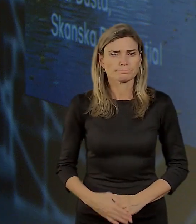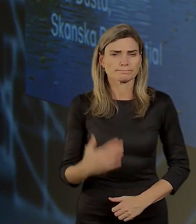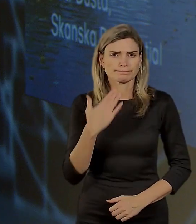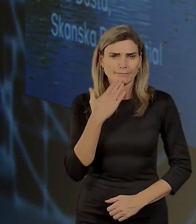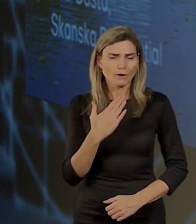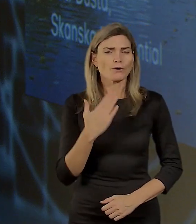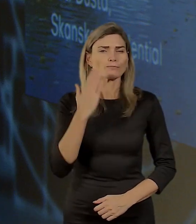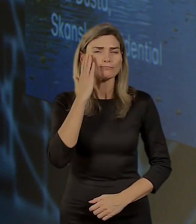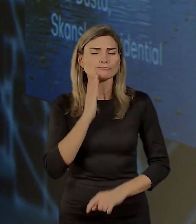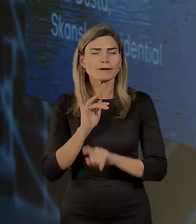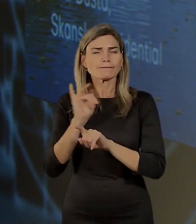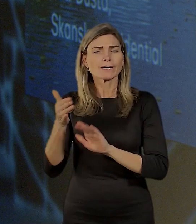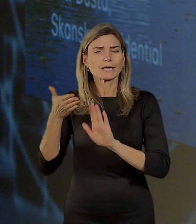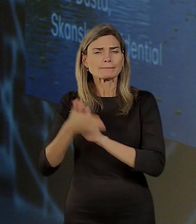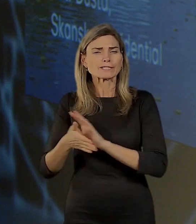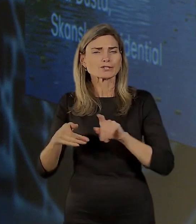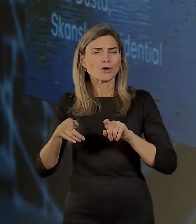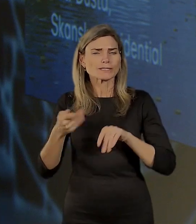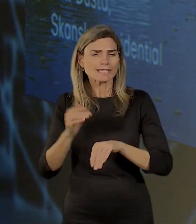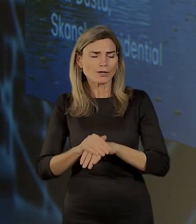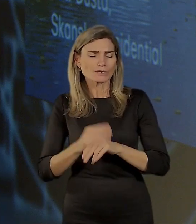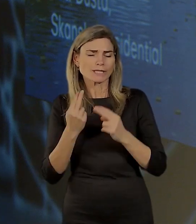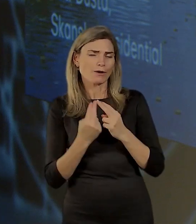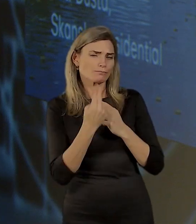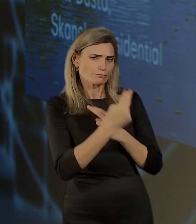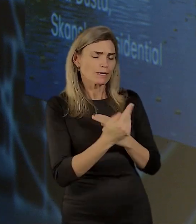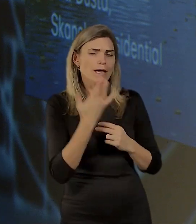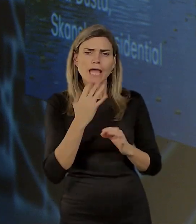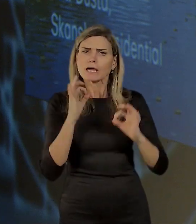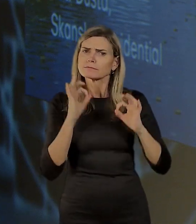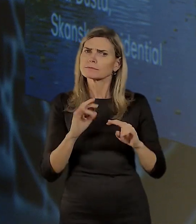on the council at the time, but of course I was informed about it. Only after 10 years